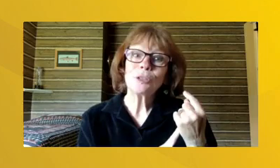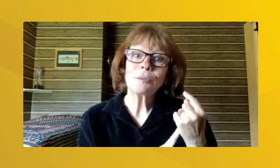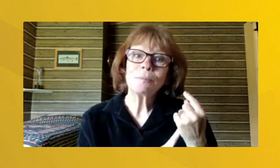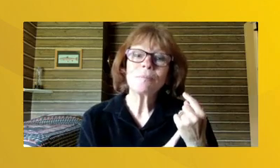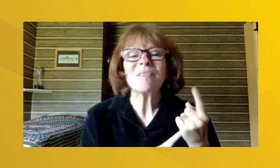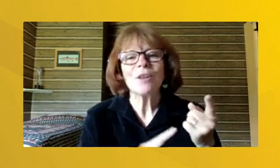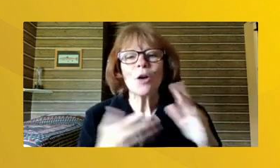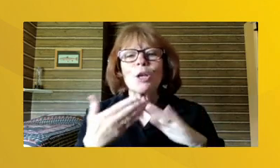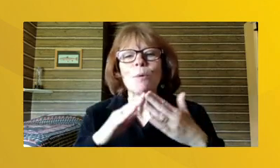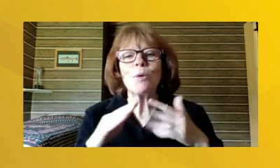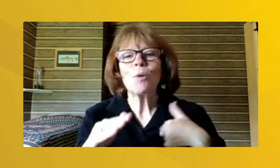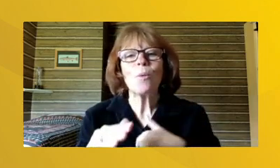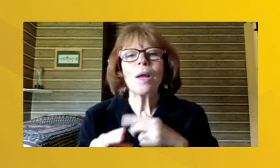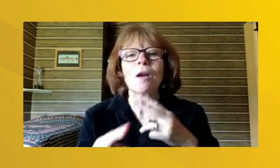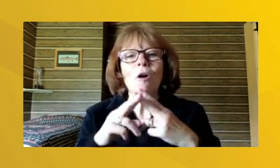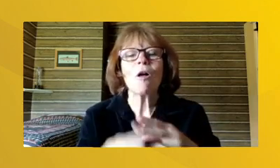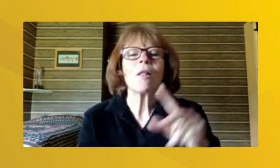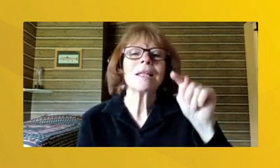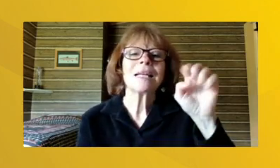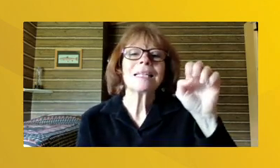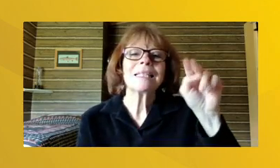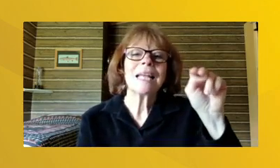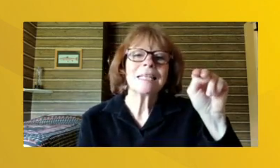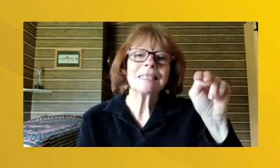as the Tennessee Voluntary pre-K study.